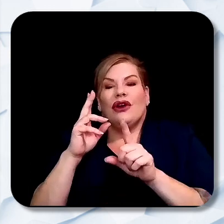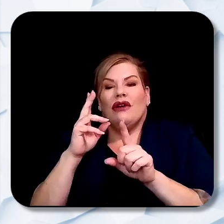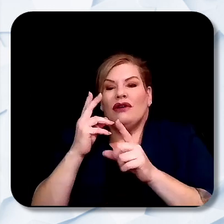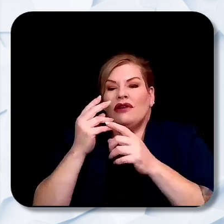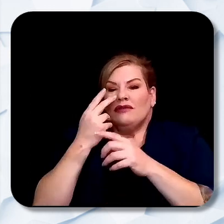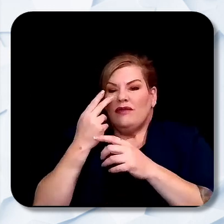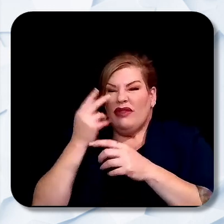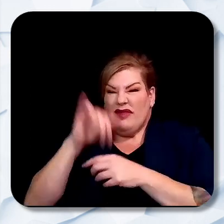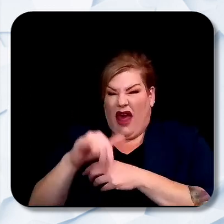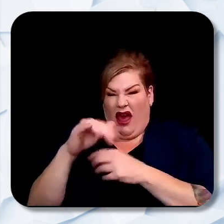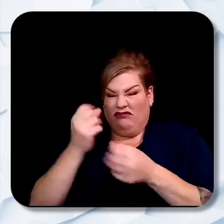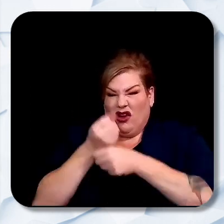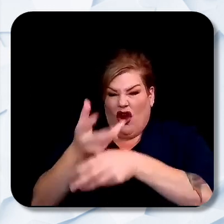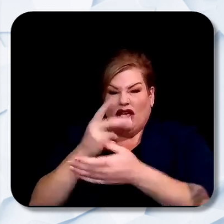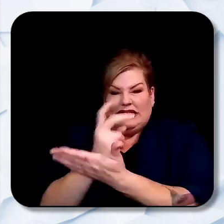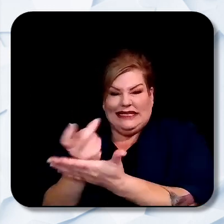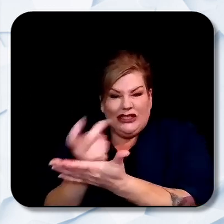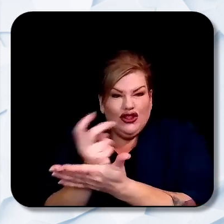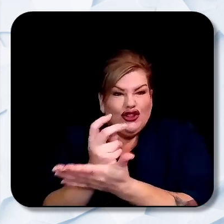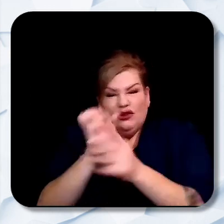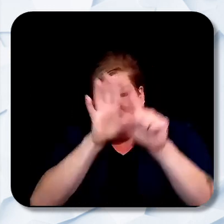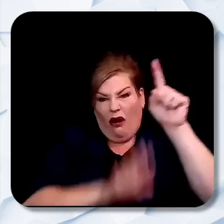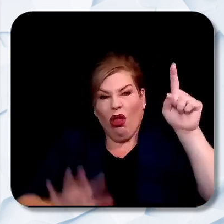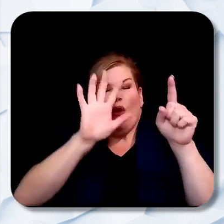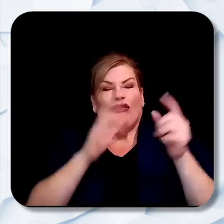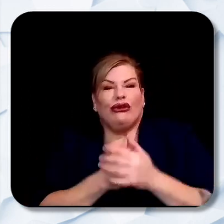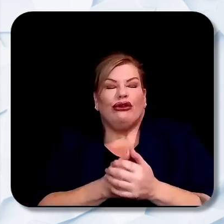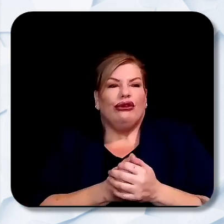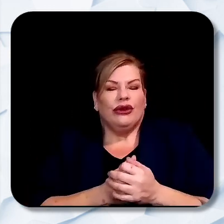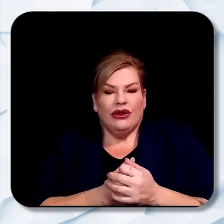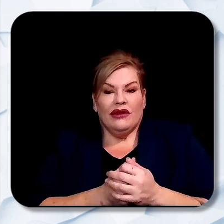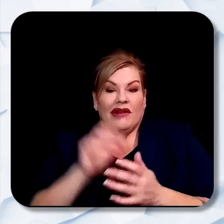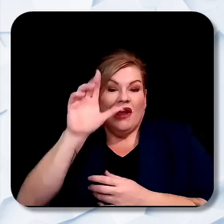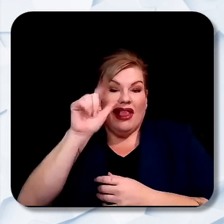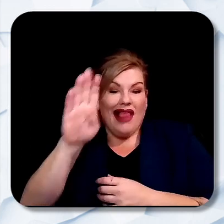the bay area and across the central valley uh lab testing shows that the drug itself